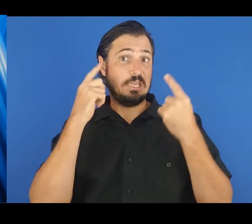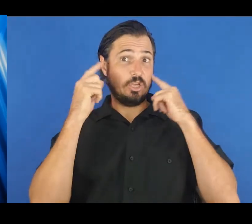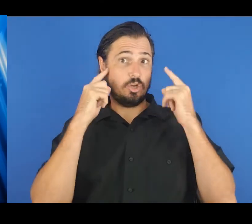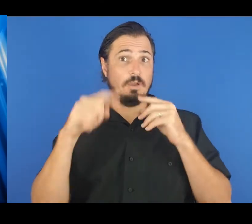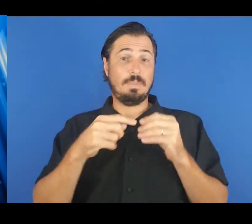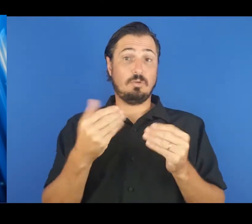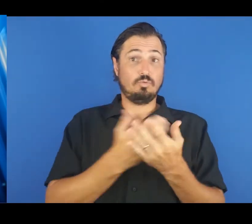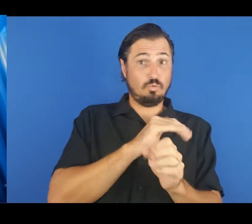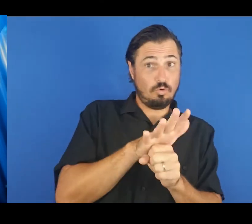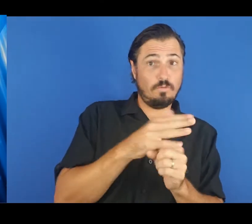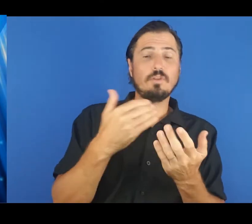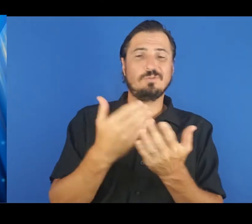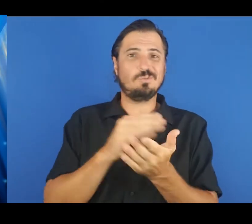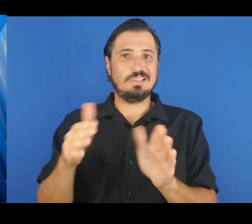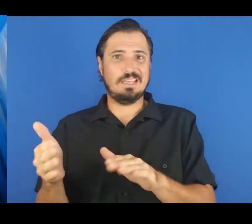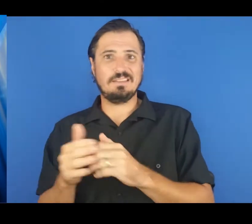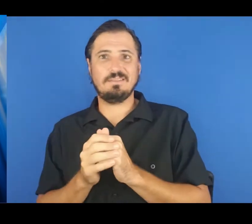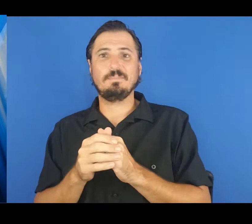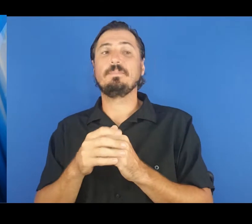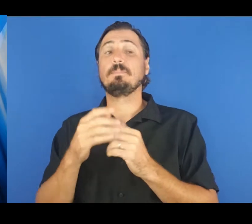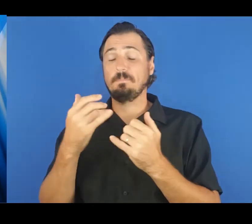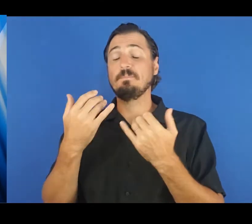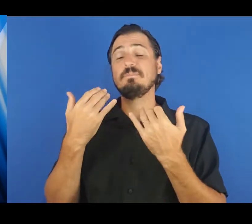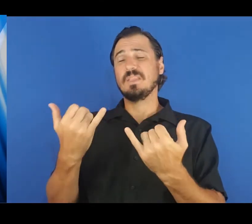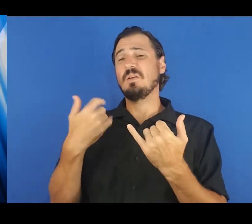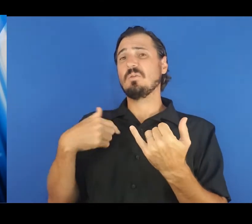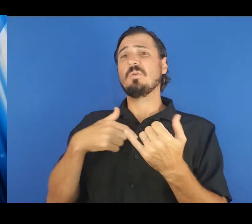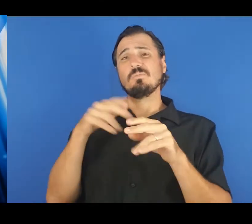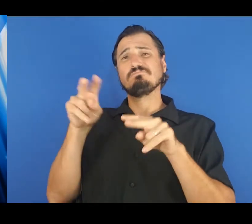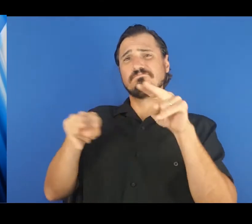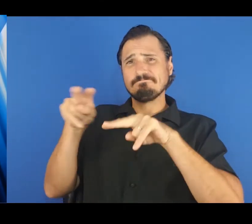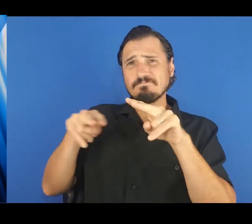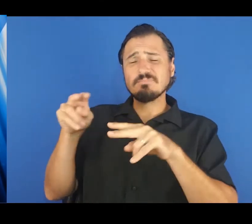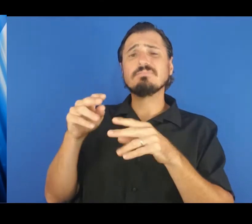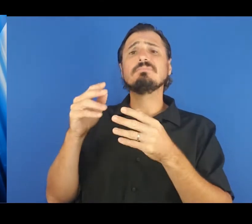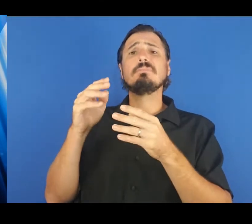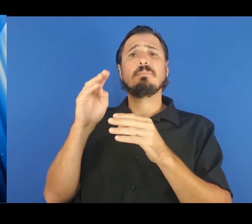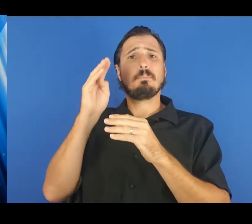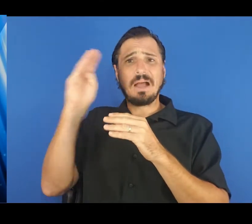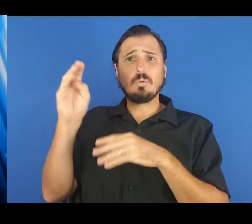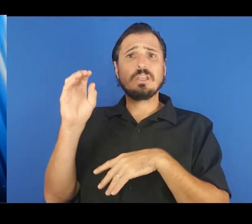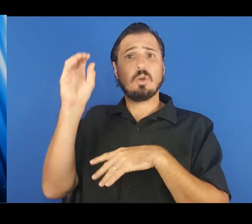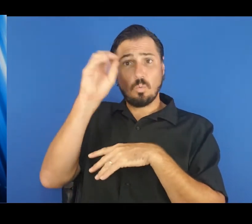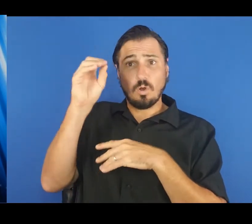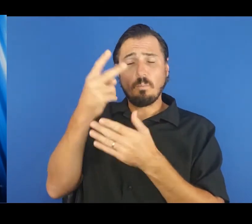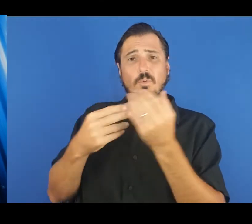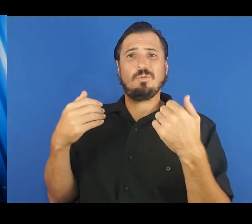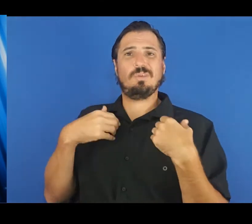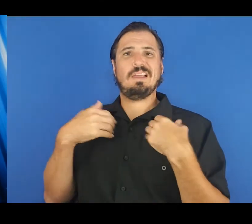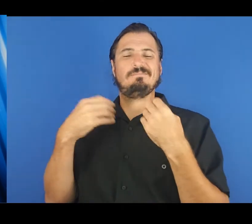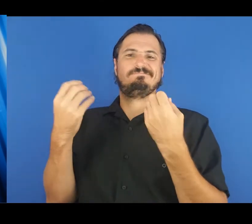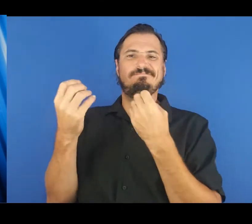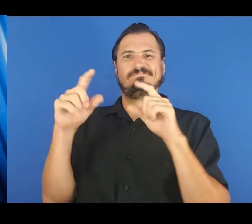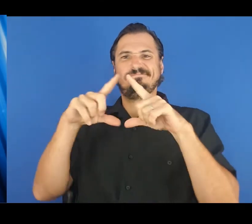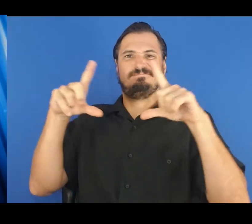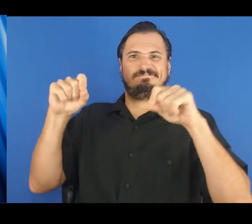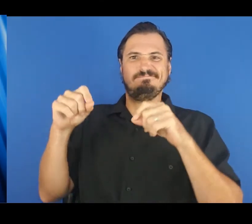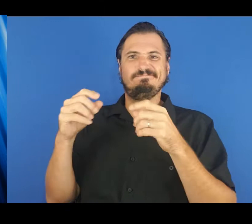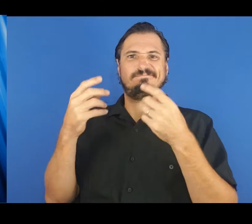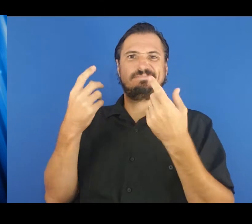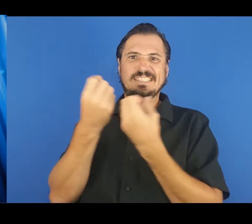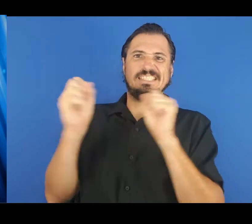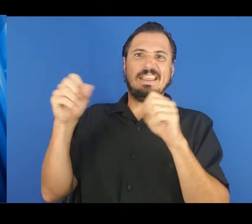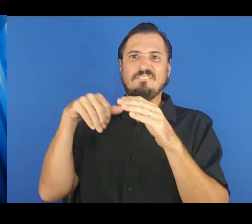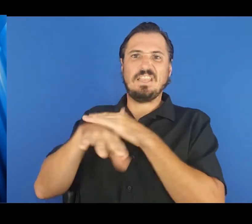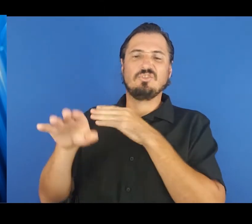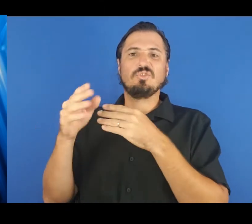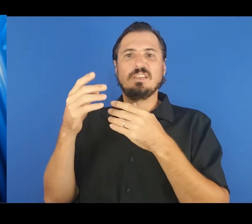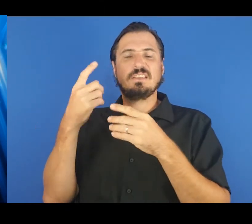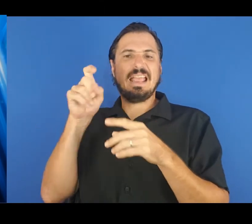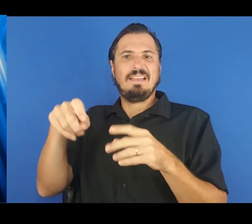We are monitoring Oahu and Maui County’s new “Safe Entry” programs for businesses. At this time, Kauai does not have a verification mandate on businesses